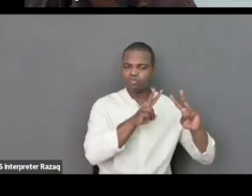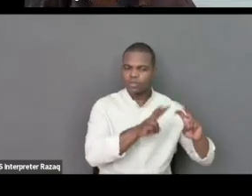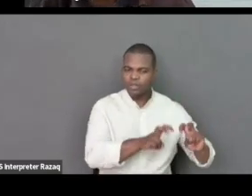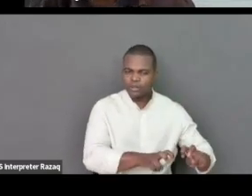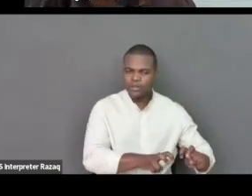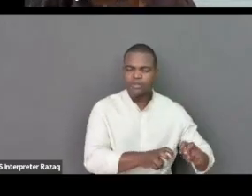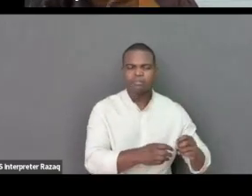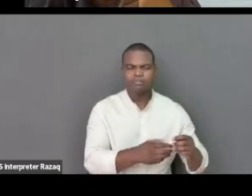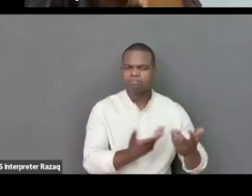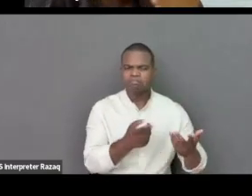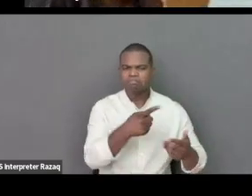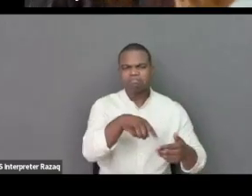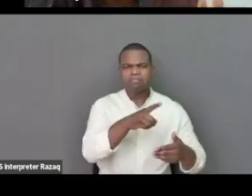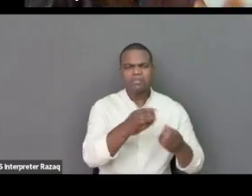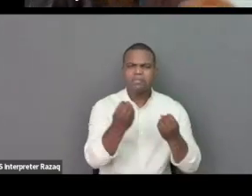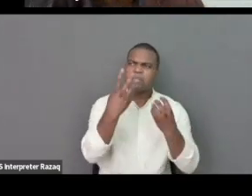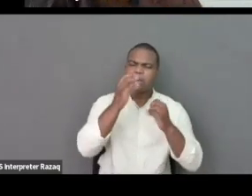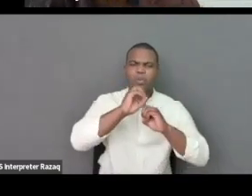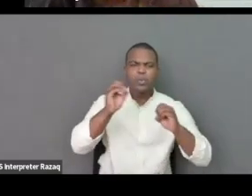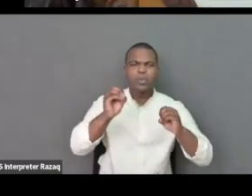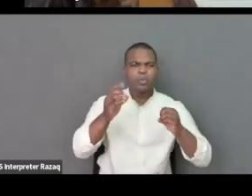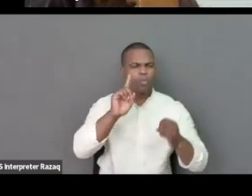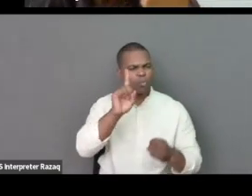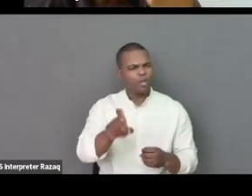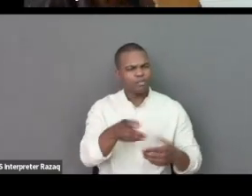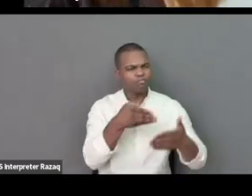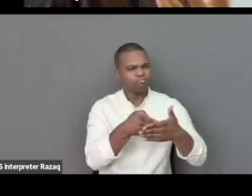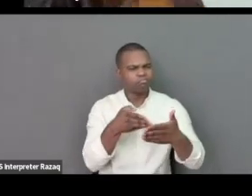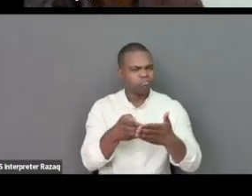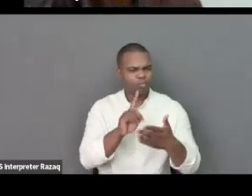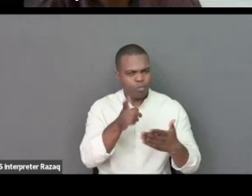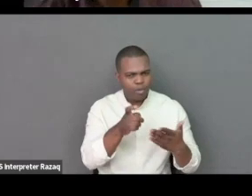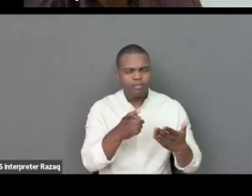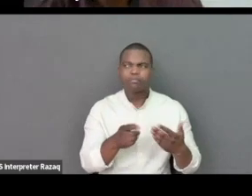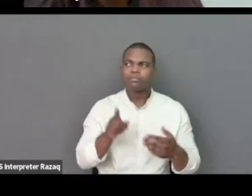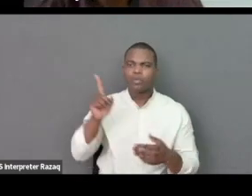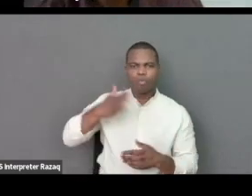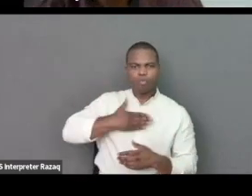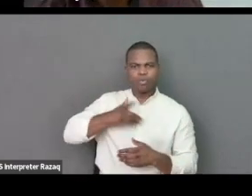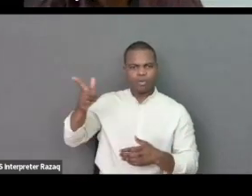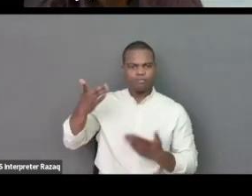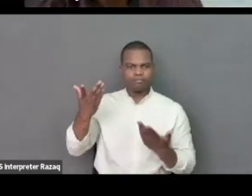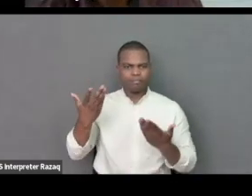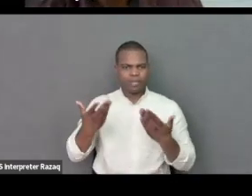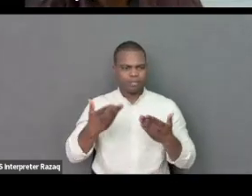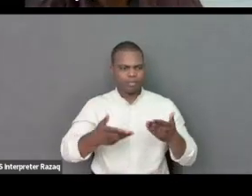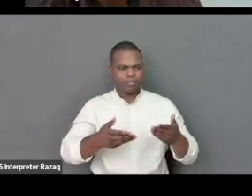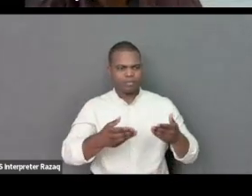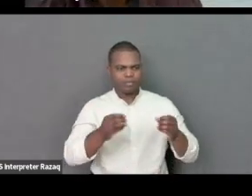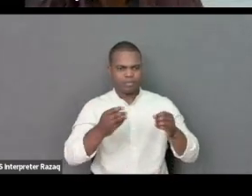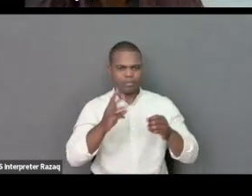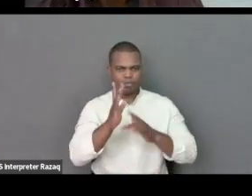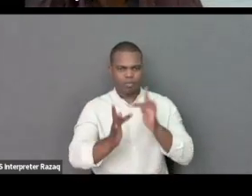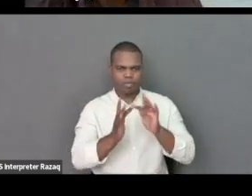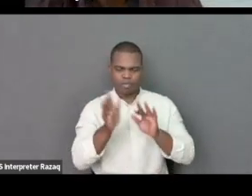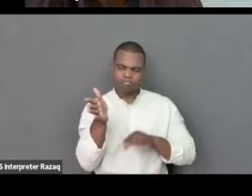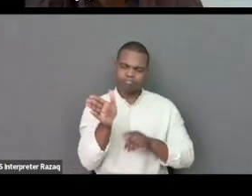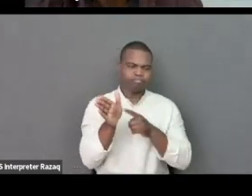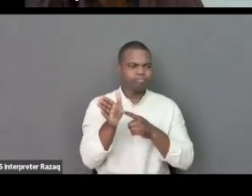a better feedback mechanism, and then also to support users what to look for, where to look for, for the feedback mechanism,